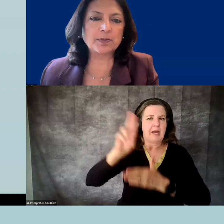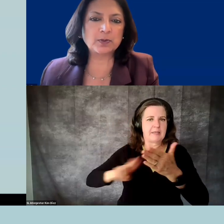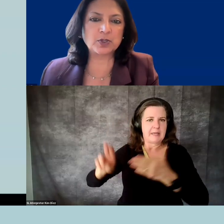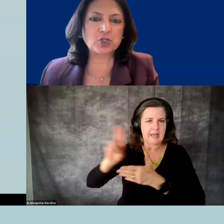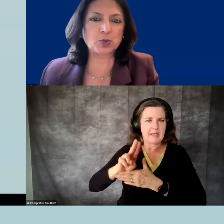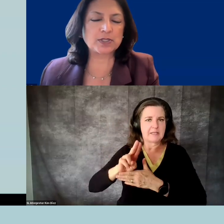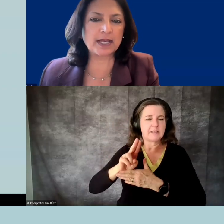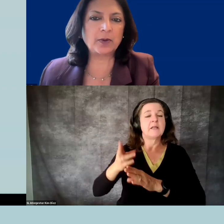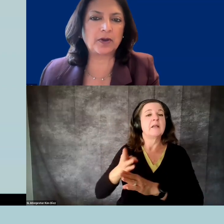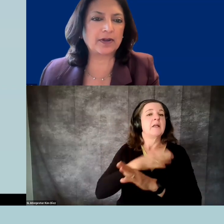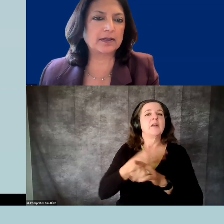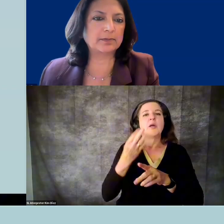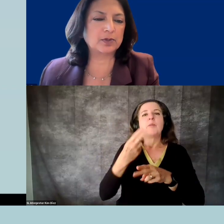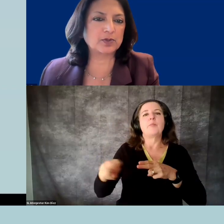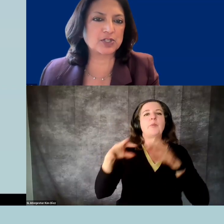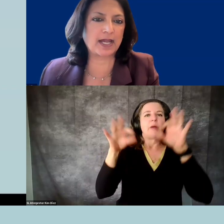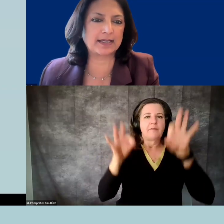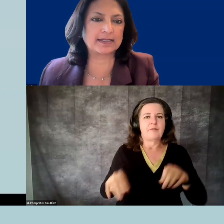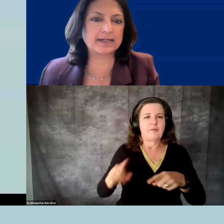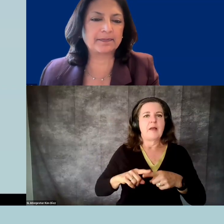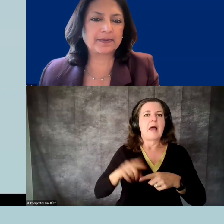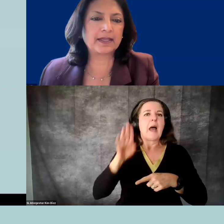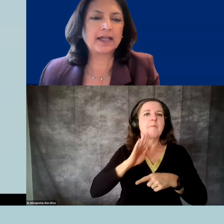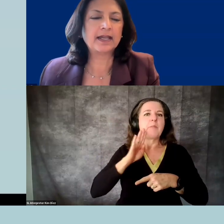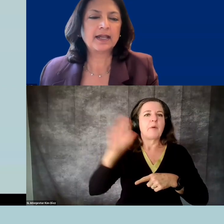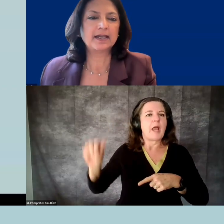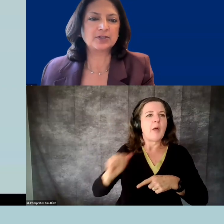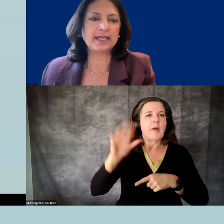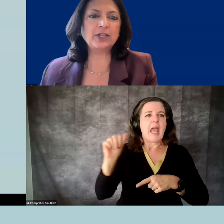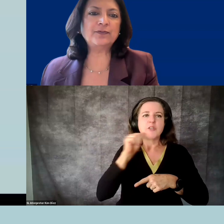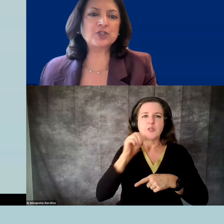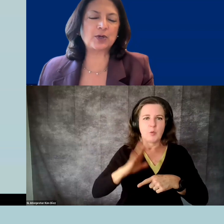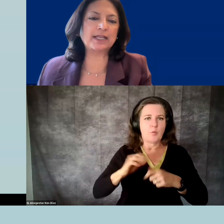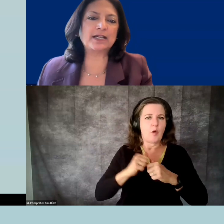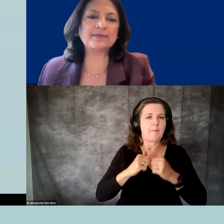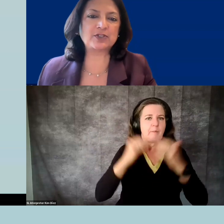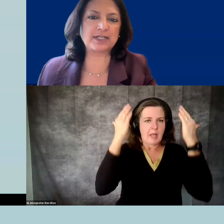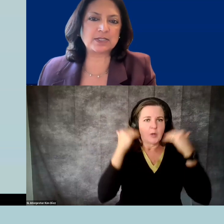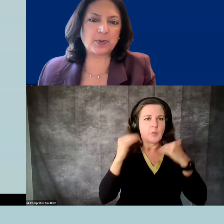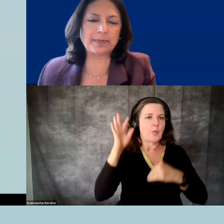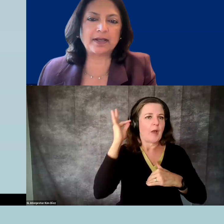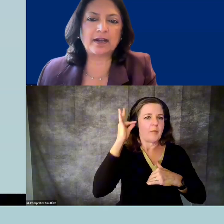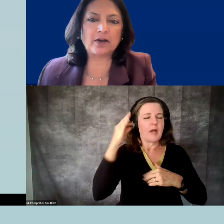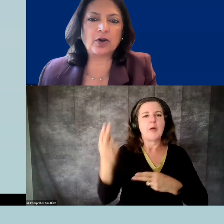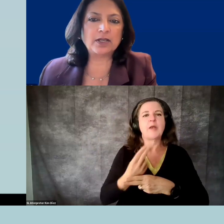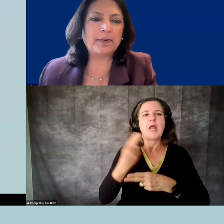woman with short hair wearing a maroon jacket. So thank you for joining us for today's webinar "All